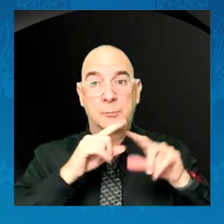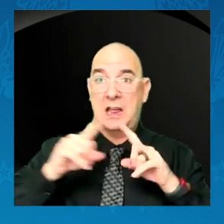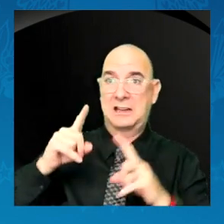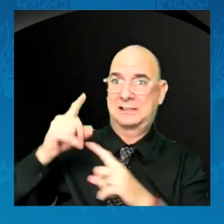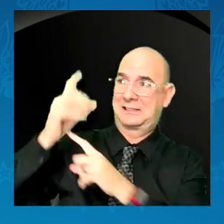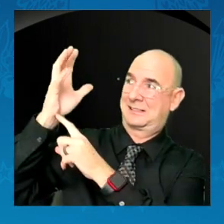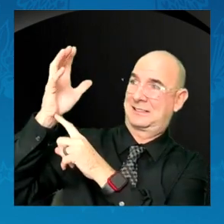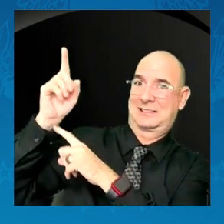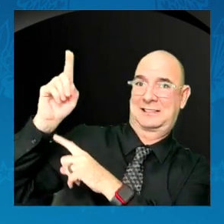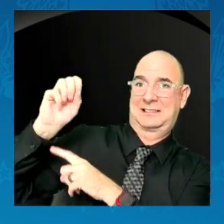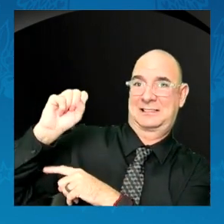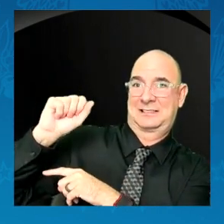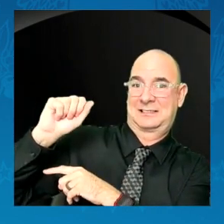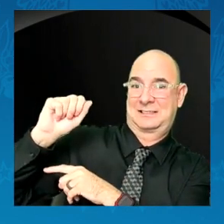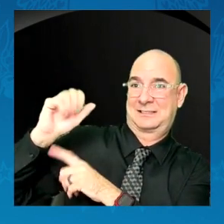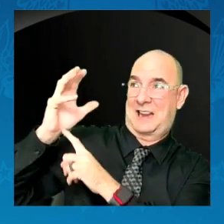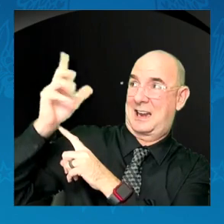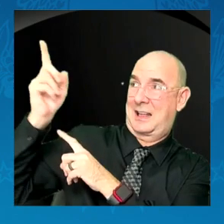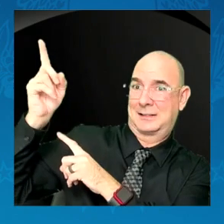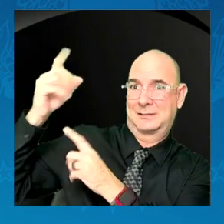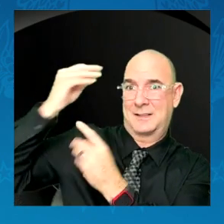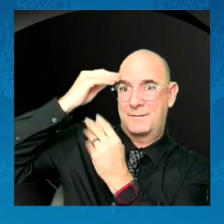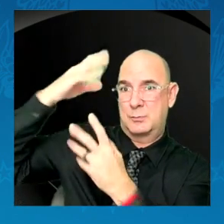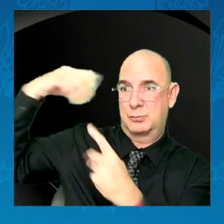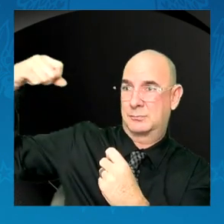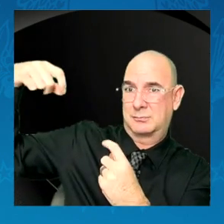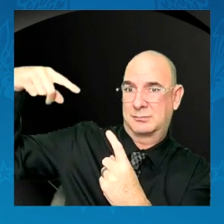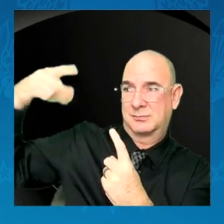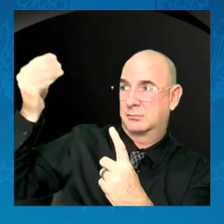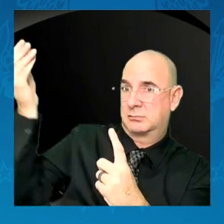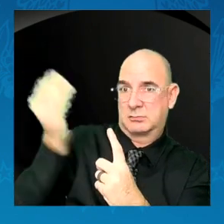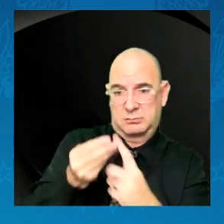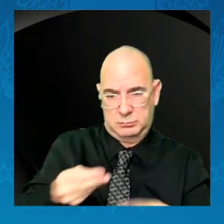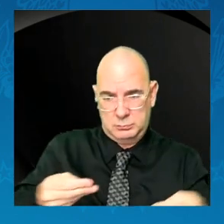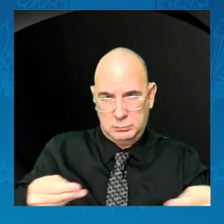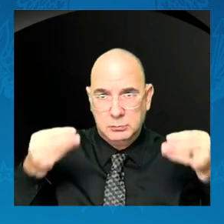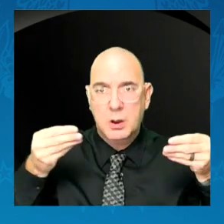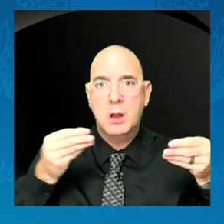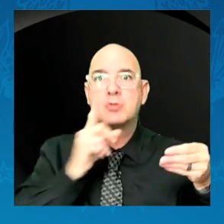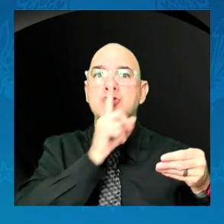the true extent of the climate crisis we're facing, and even more importantly,